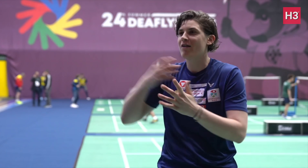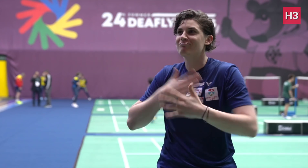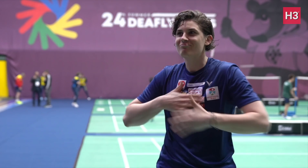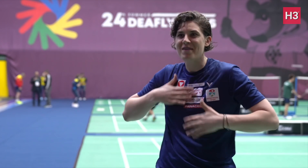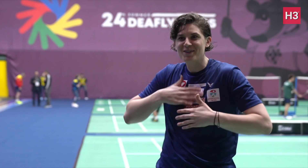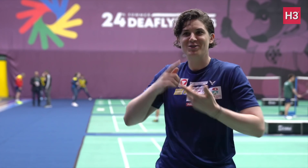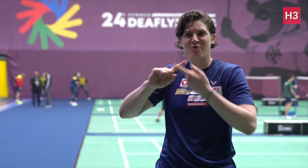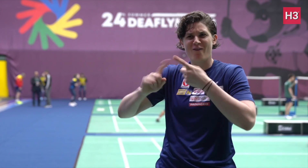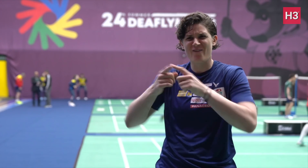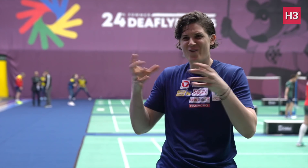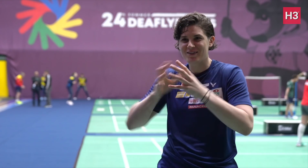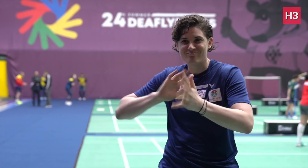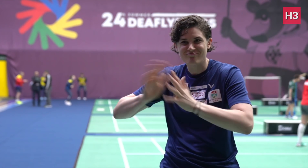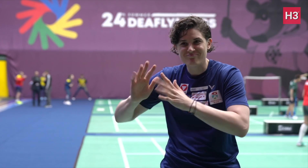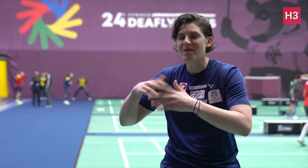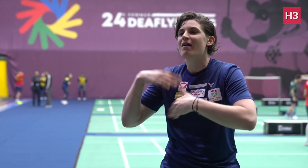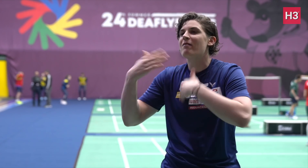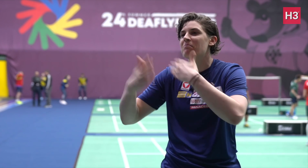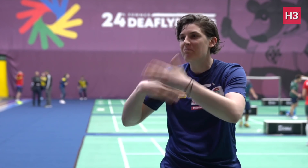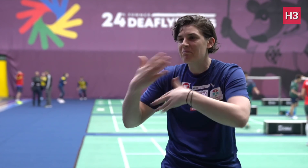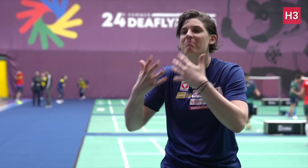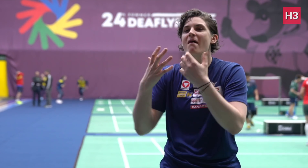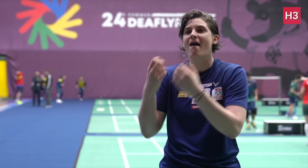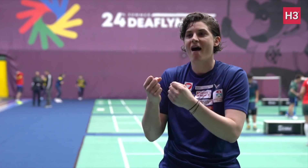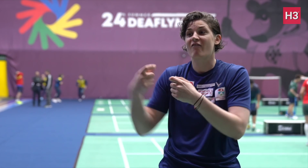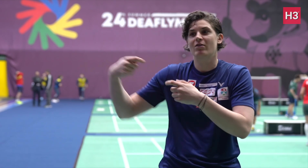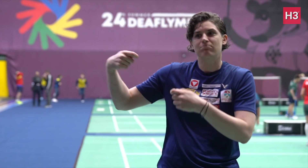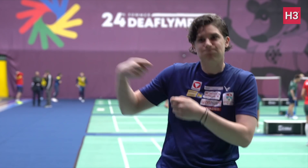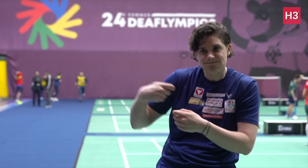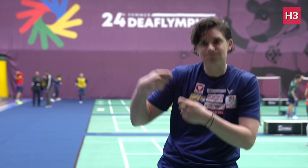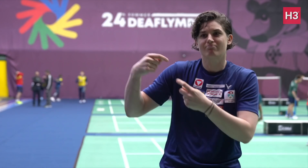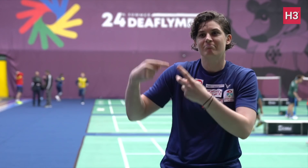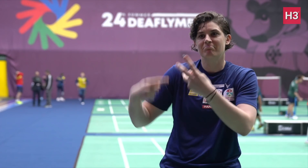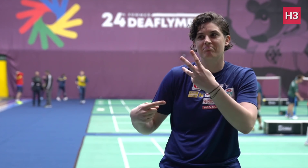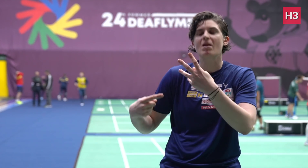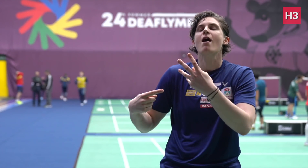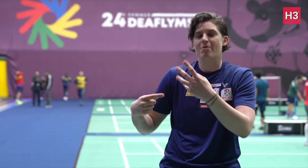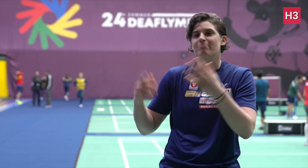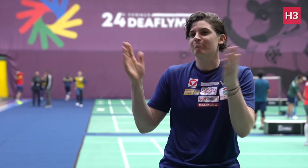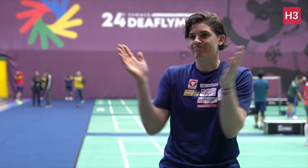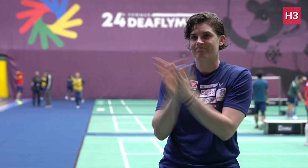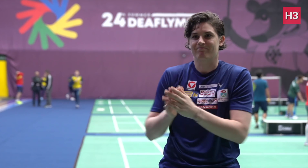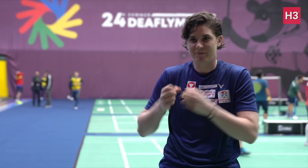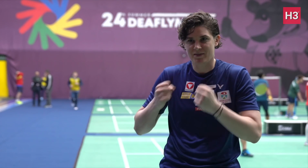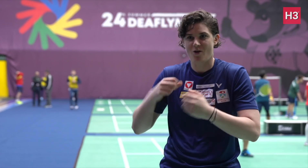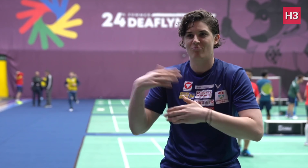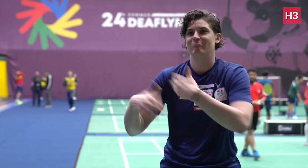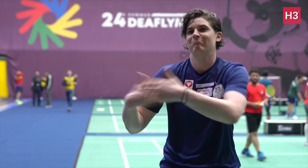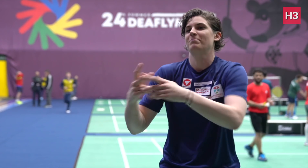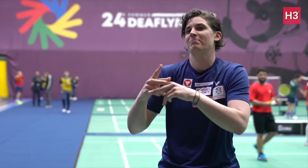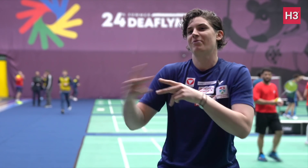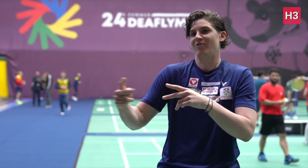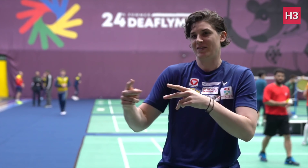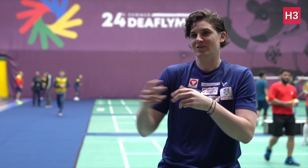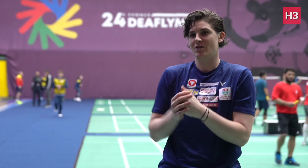I enjoyed making new friends and over time, I got more opportunities to play in tournaments with other Deaf players.